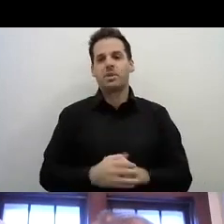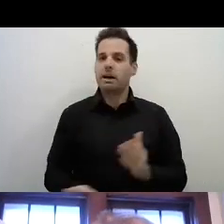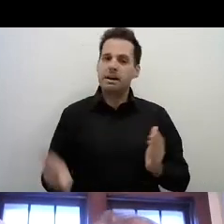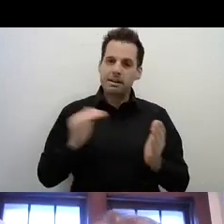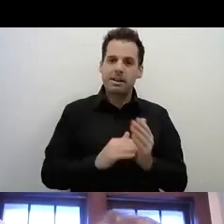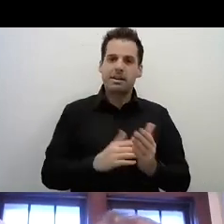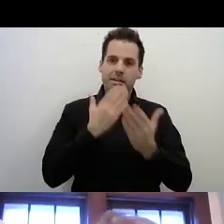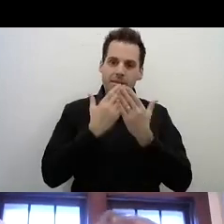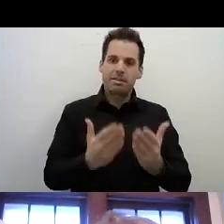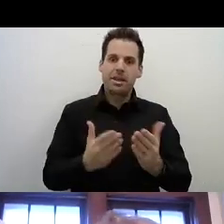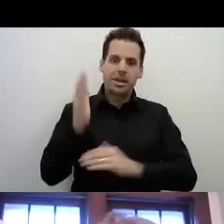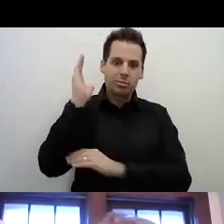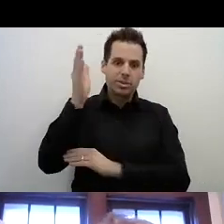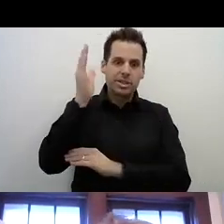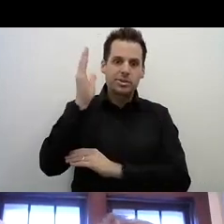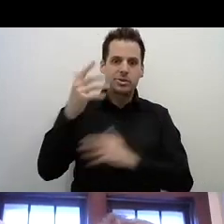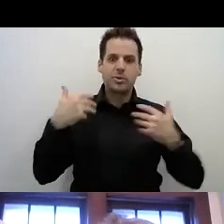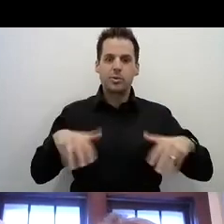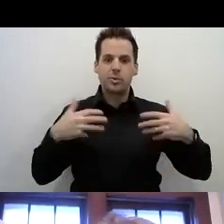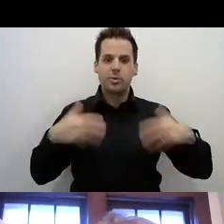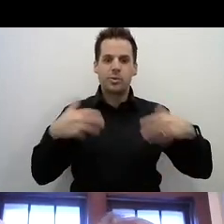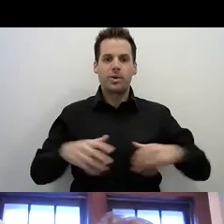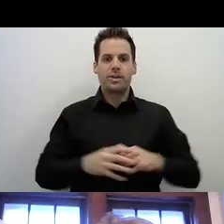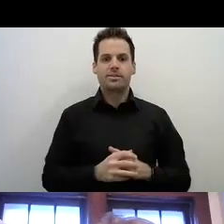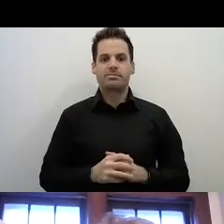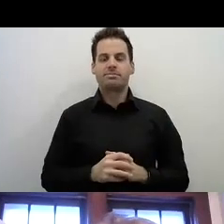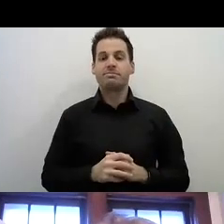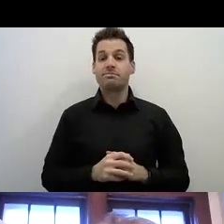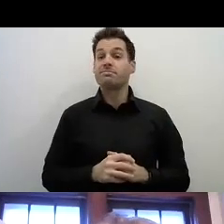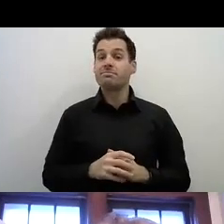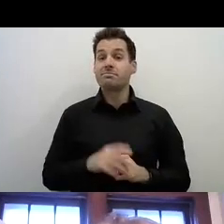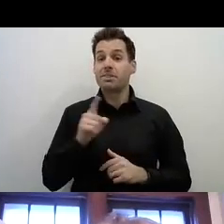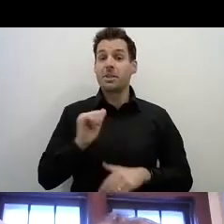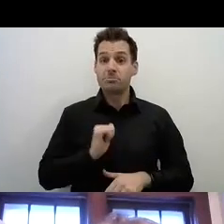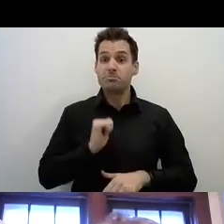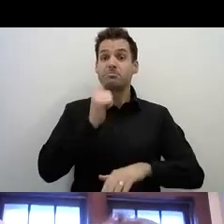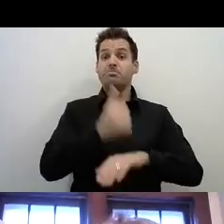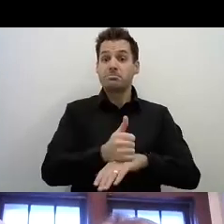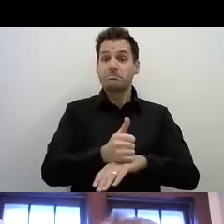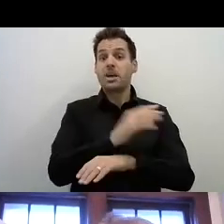wonderful presenters who who laid the groundwork and are experts with disabilities you've all